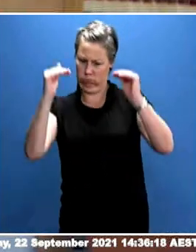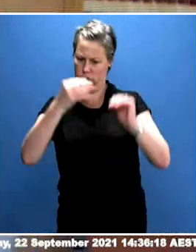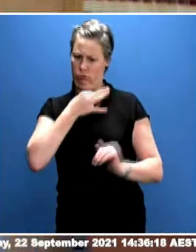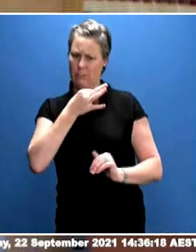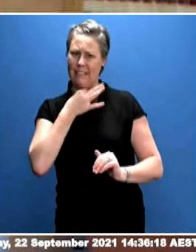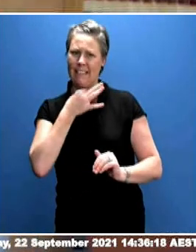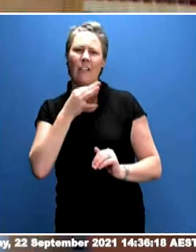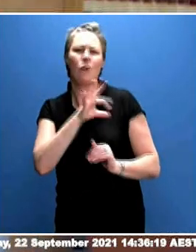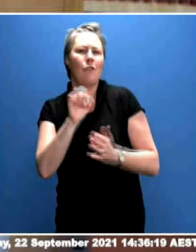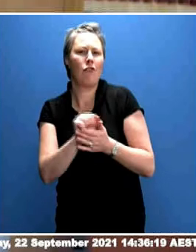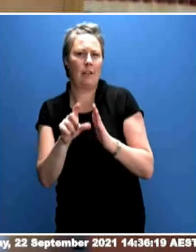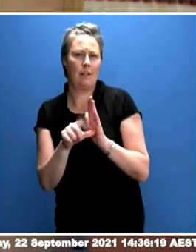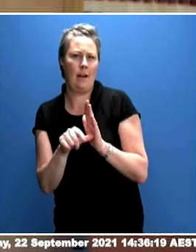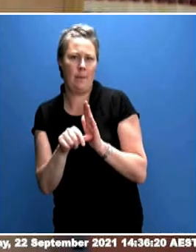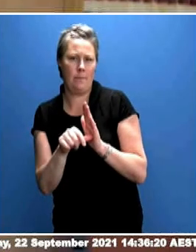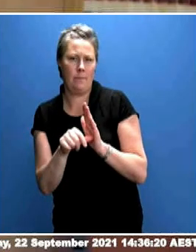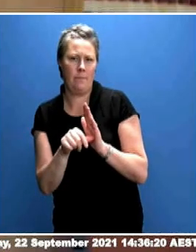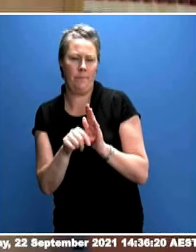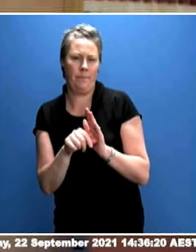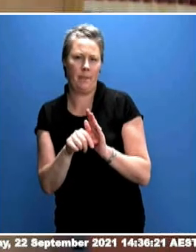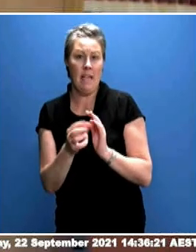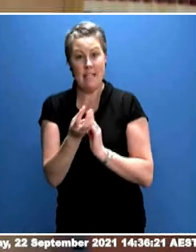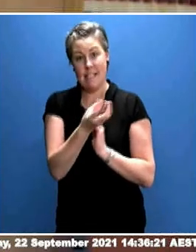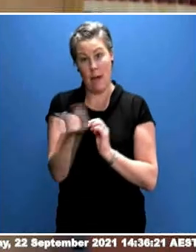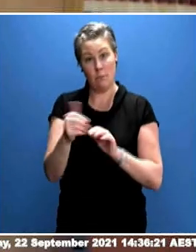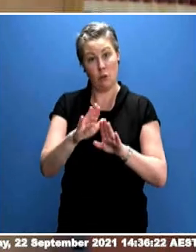Completing it while at Kath French, for some children we're able to do that